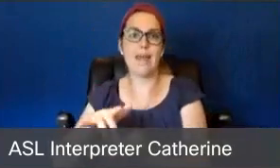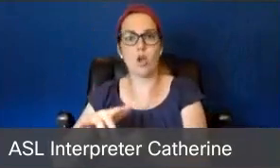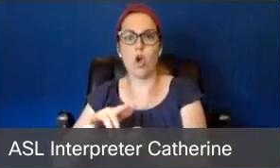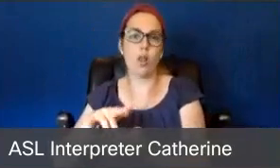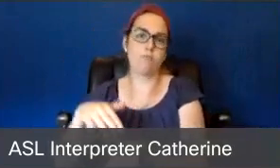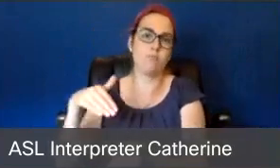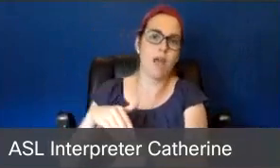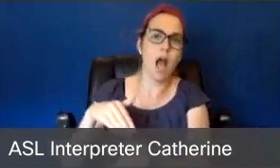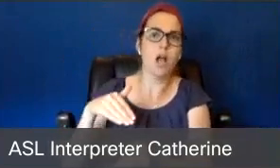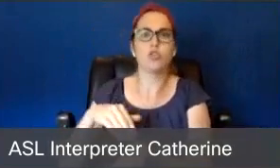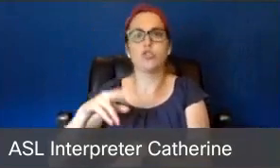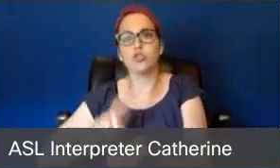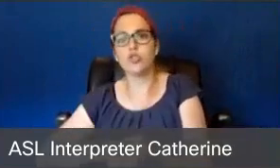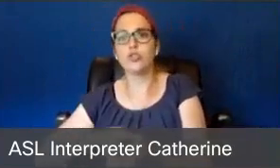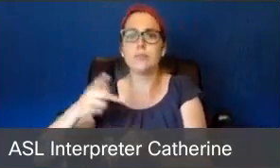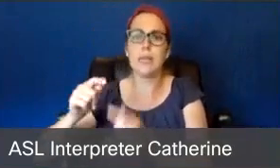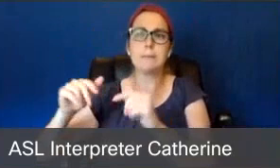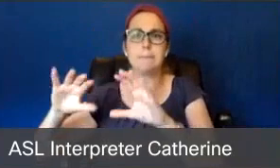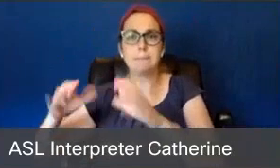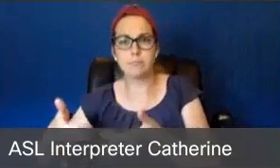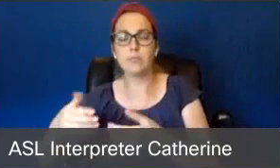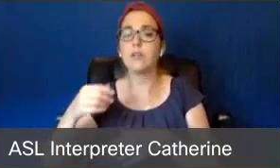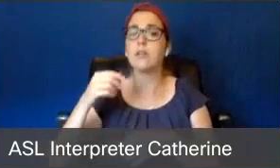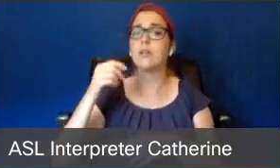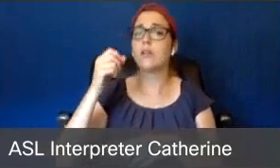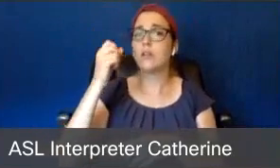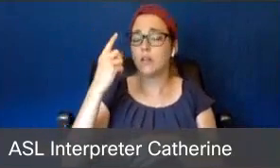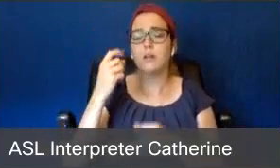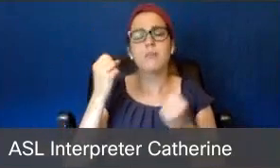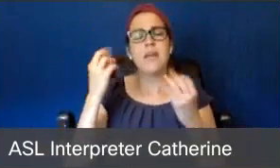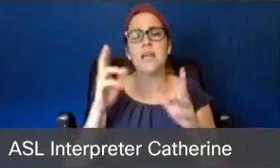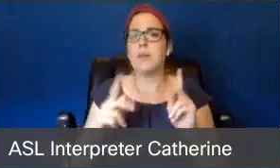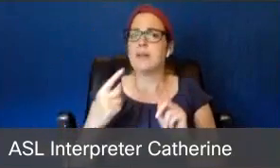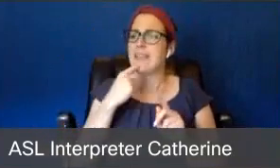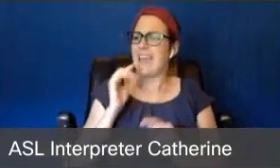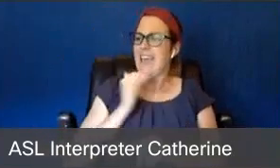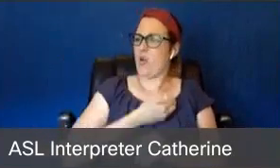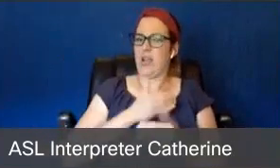available to us, there are no physicians in our community and that is actually usually not the case,